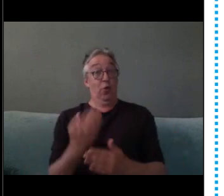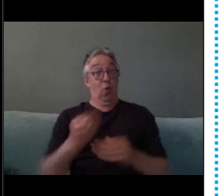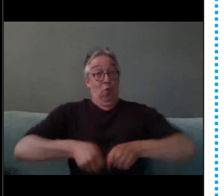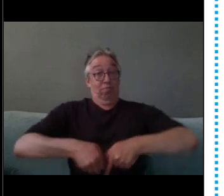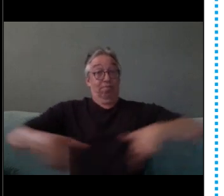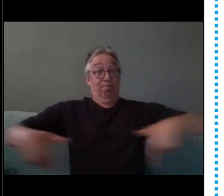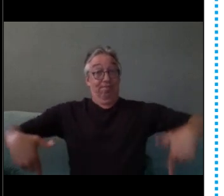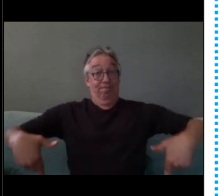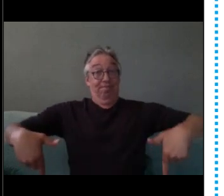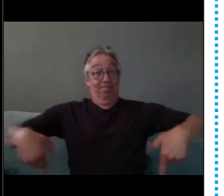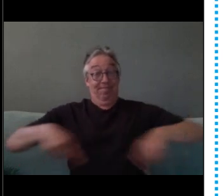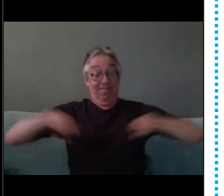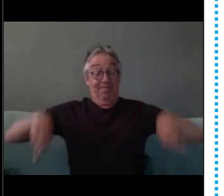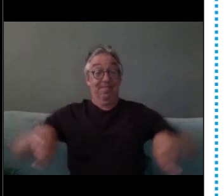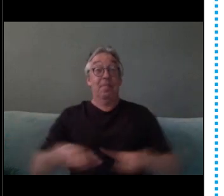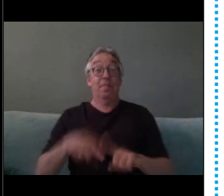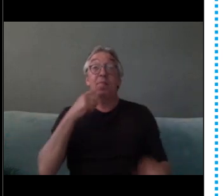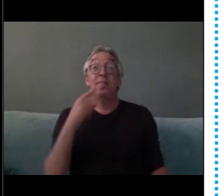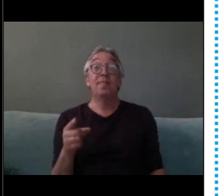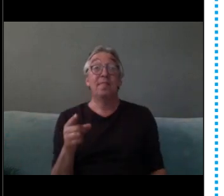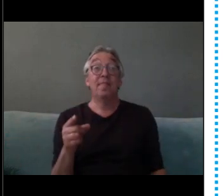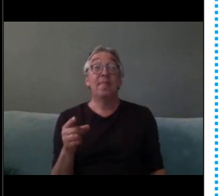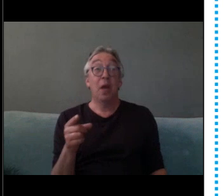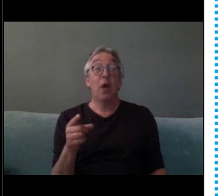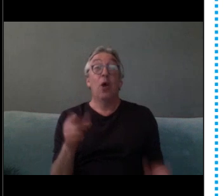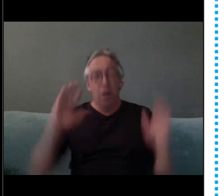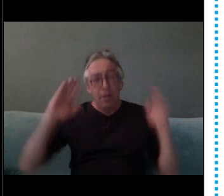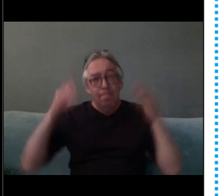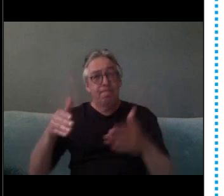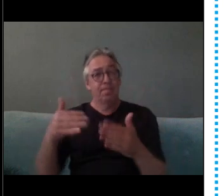It applies for all distances. There is a non-discriminatory treatment